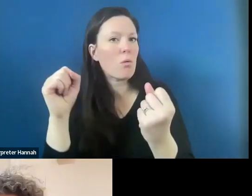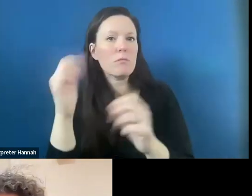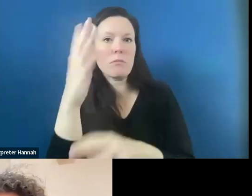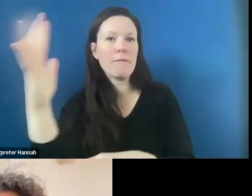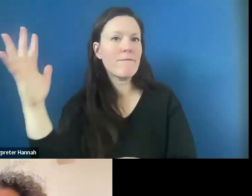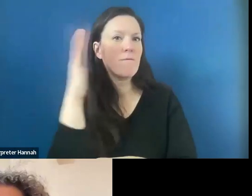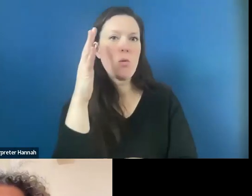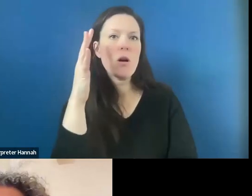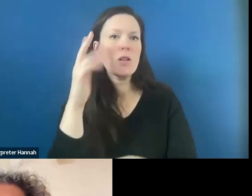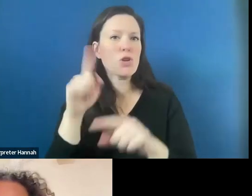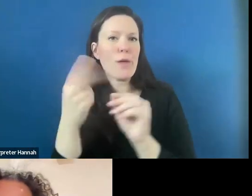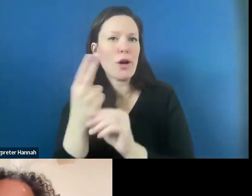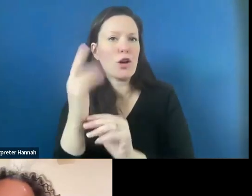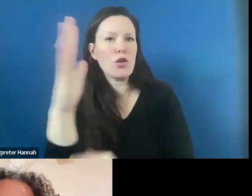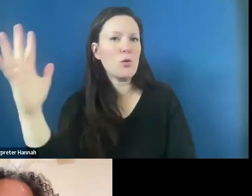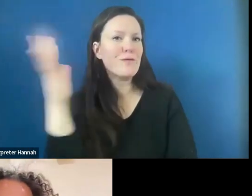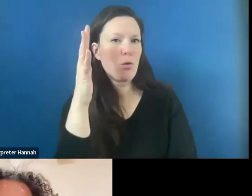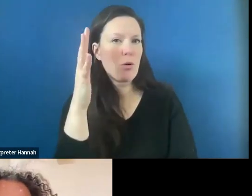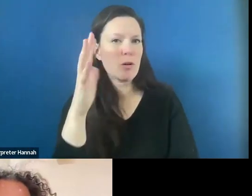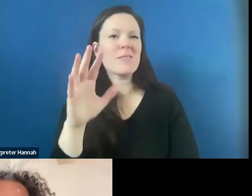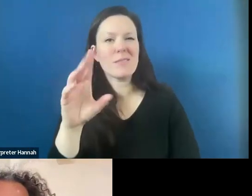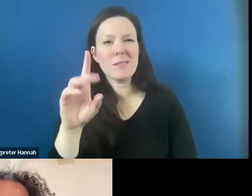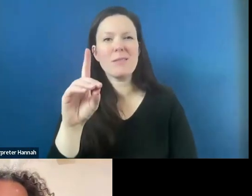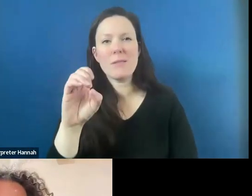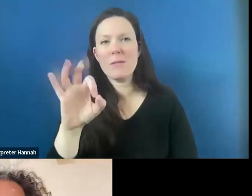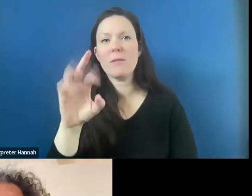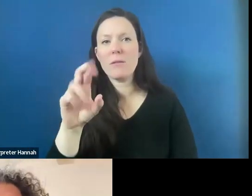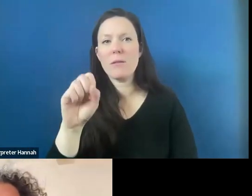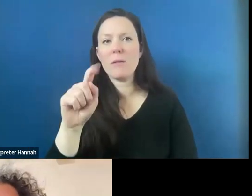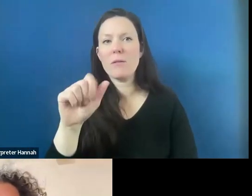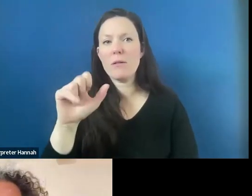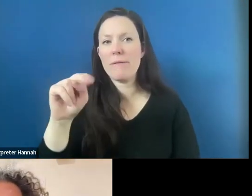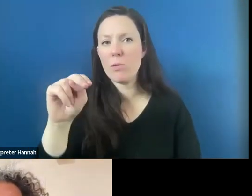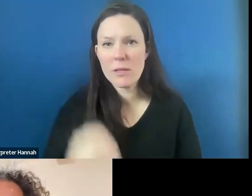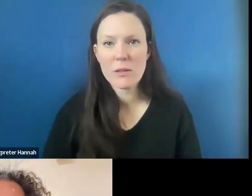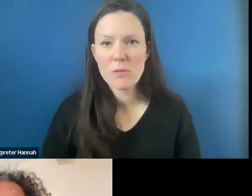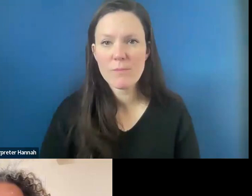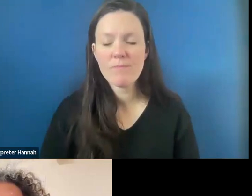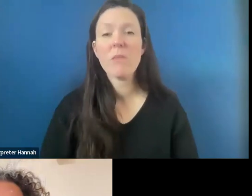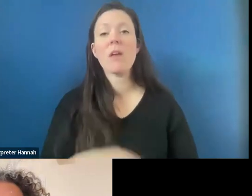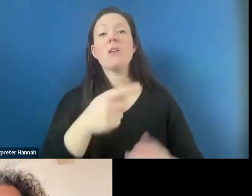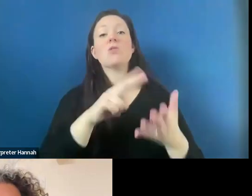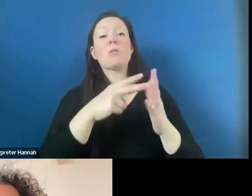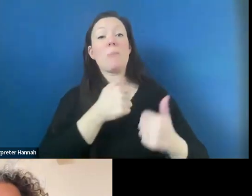So in general, though, what we see is military spending is correlated with higher emissions.